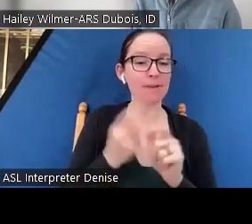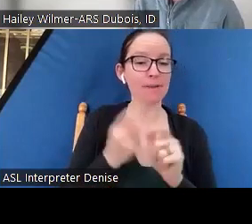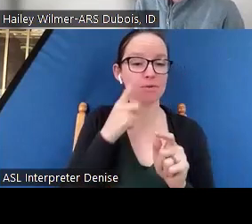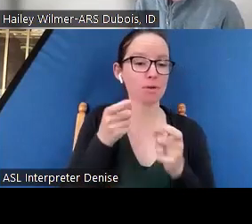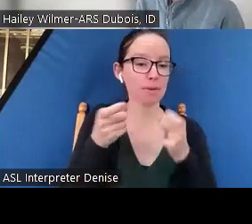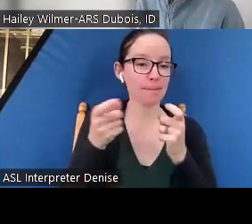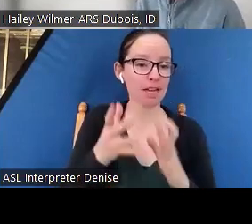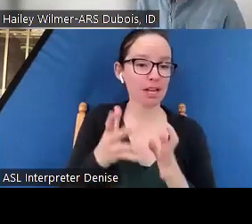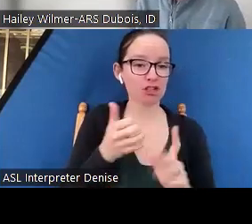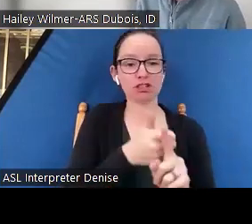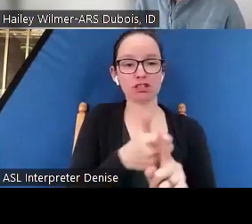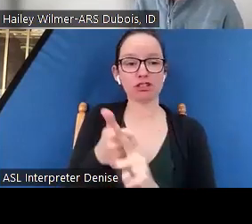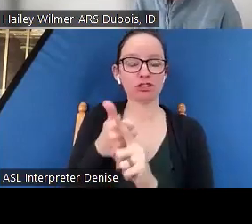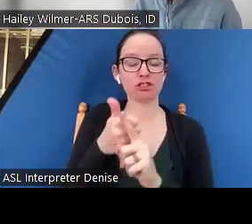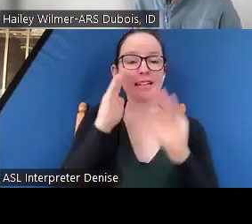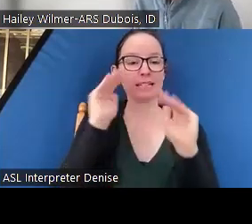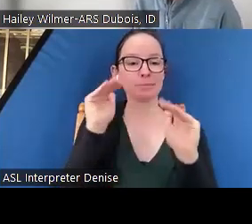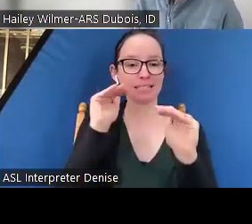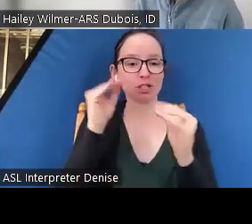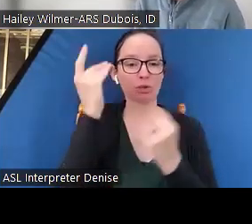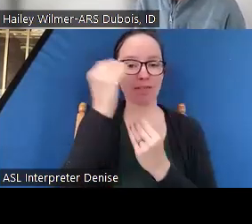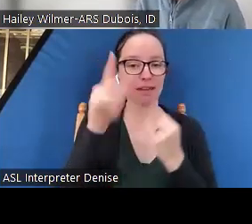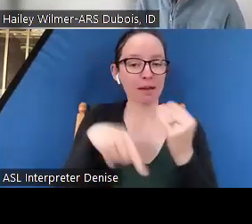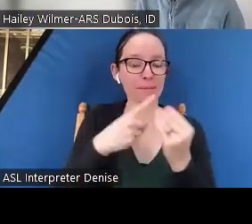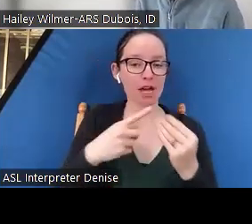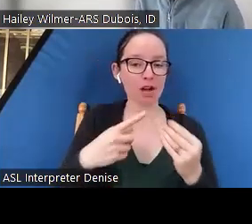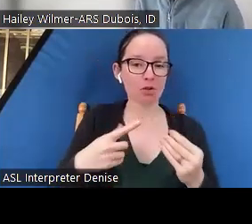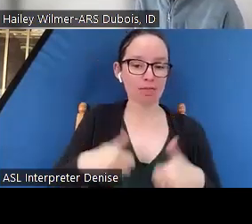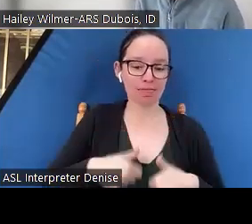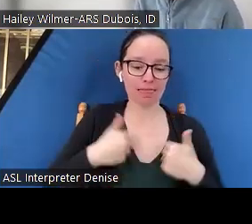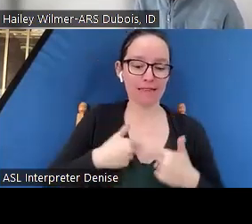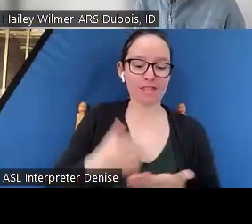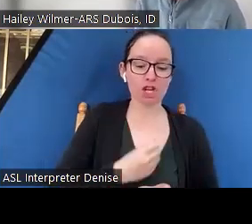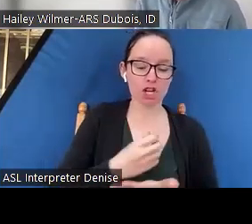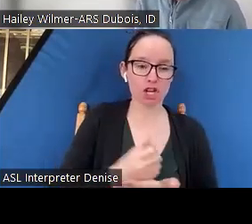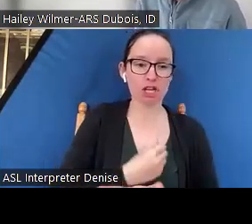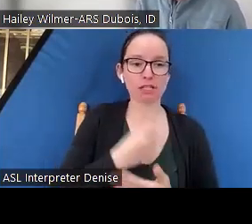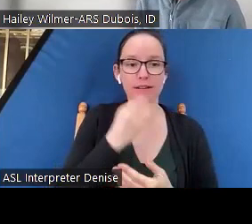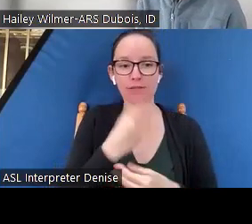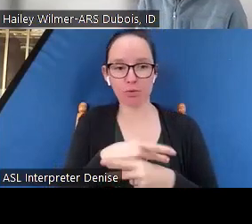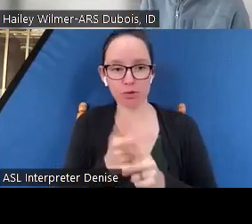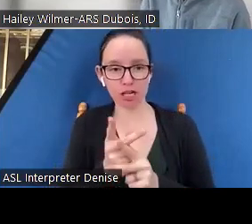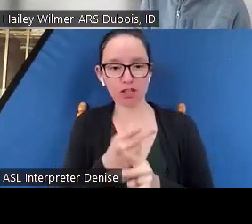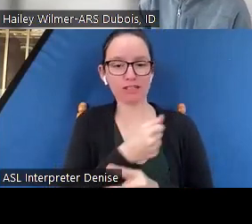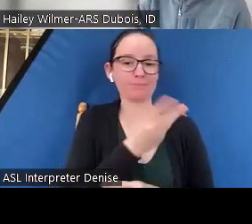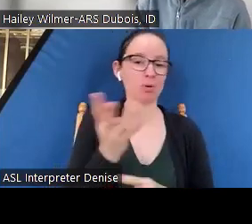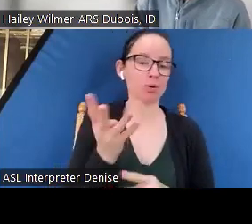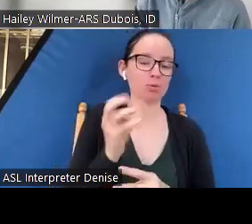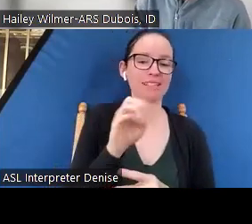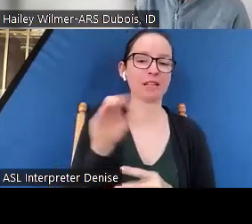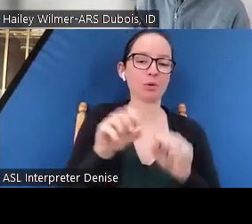livelihoods, conservation, food production and and multiple ecosystem services?